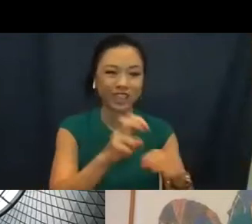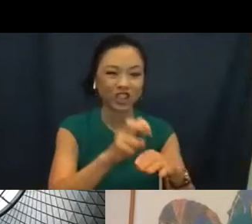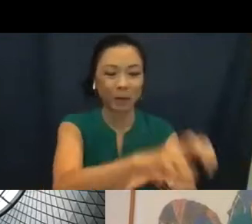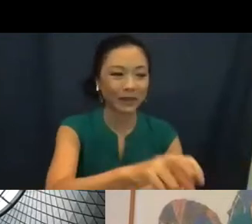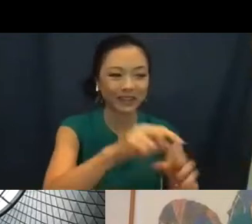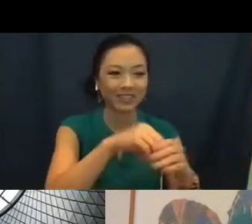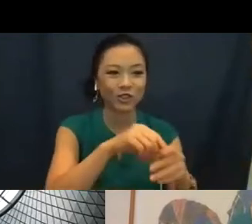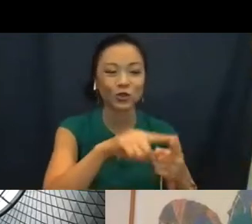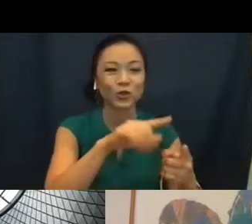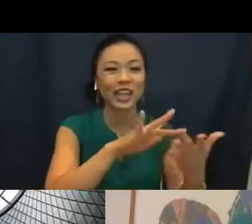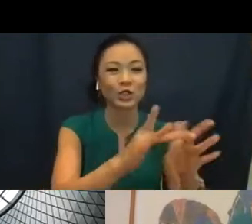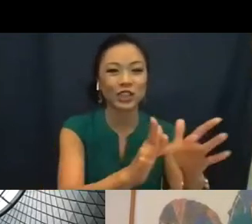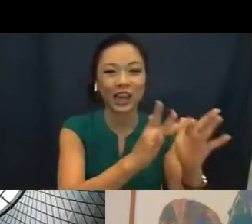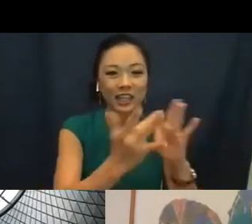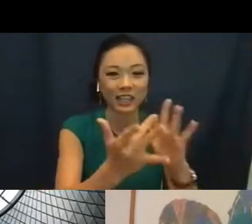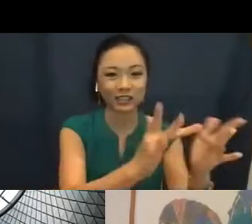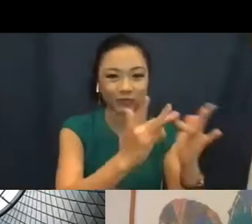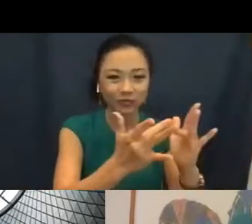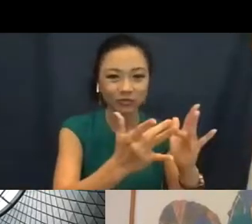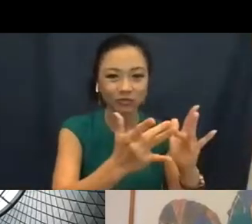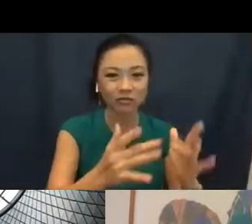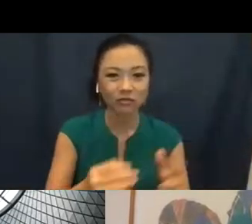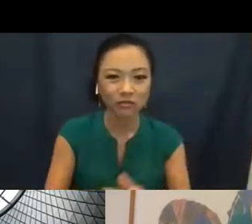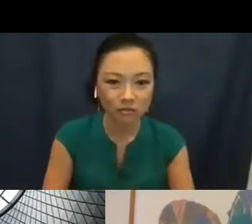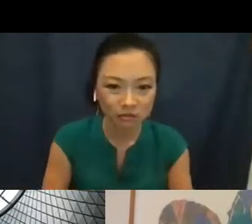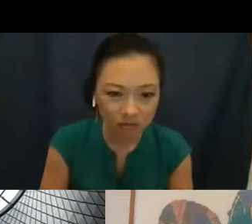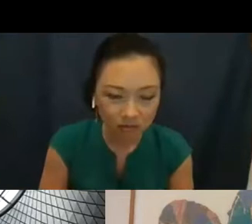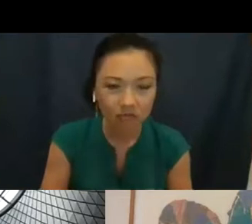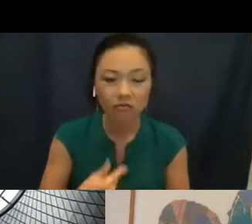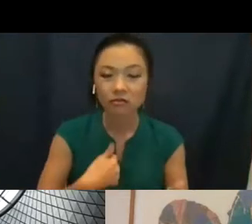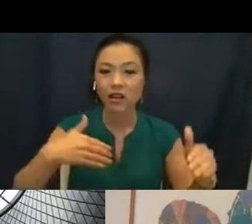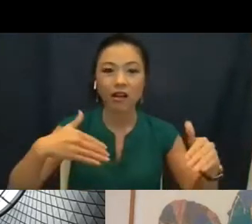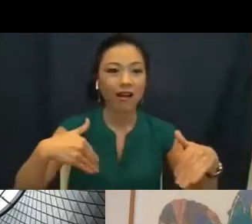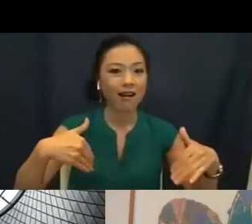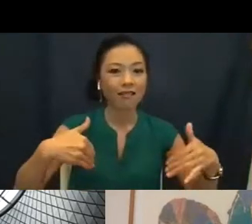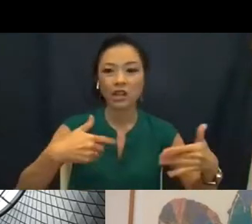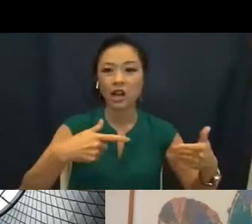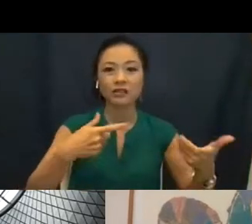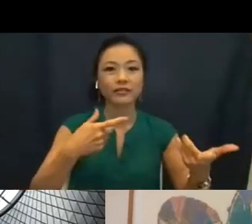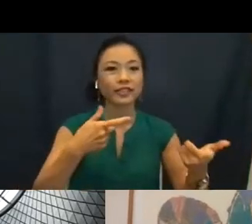as a curator of technology and performance and I would like to think through the hybridity